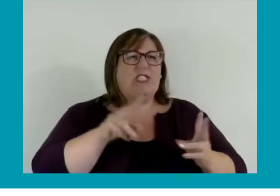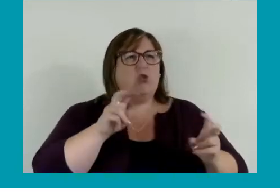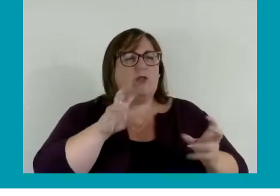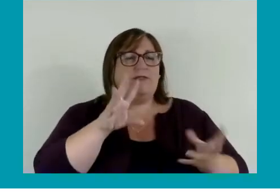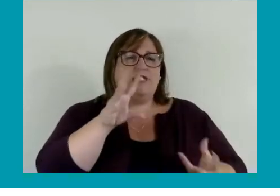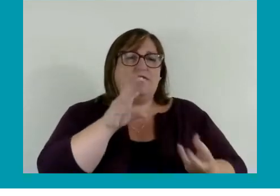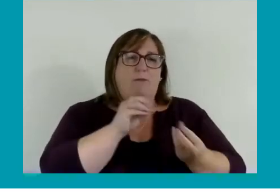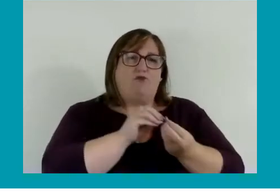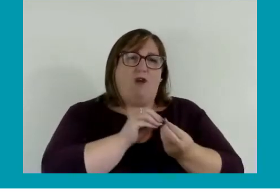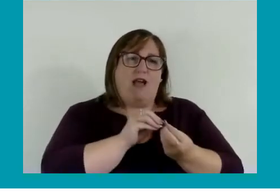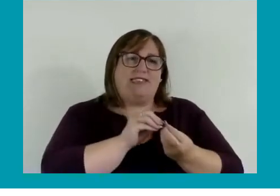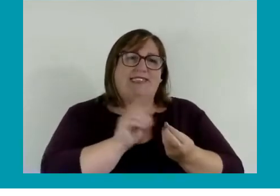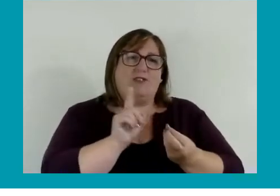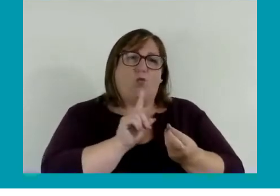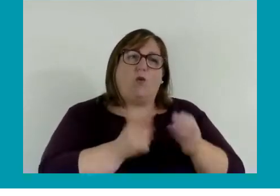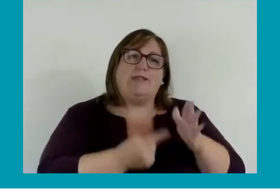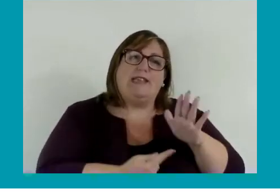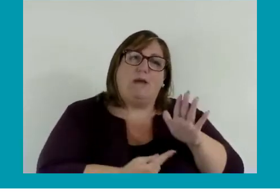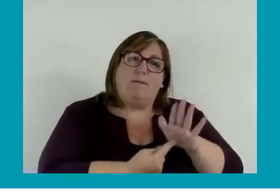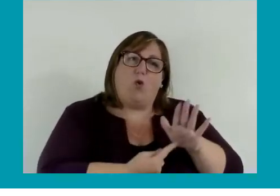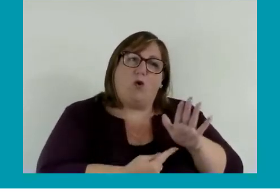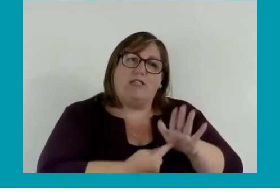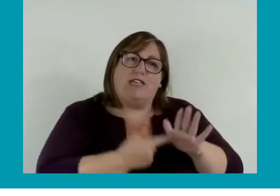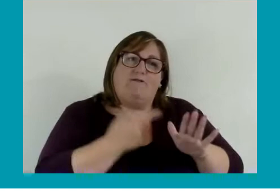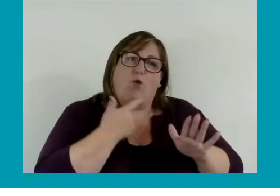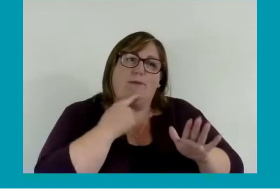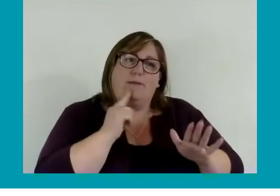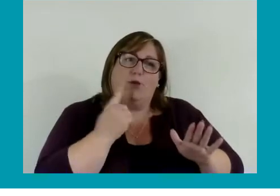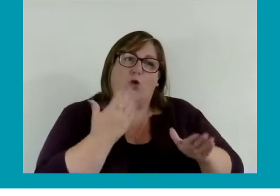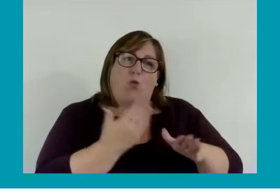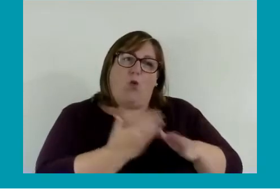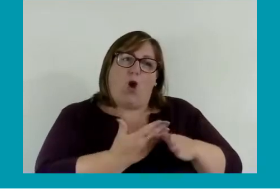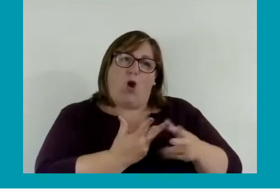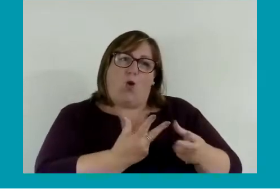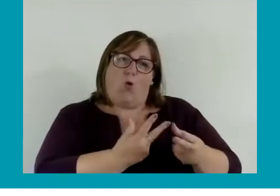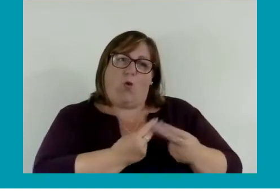individuals that work for the partnership um so nicola and i think you basically touched on it